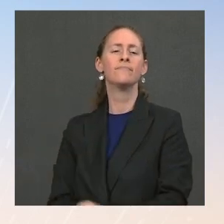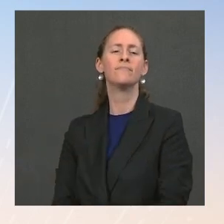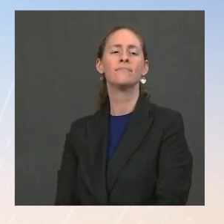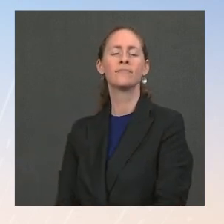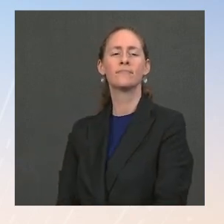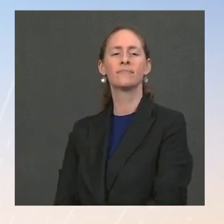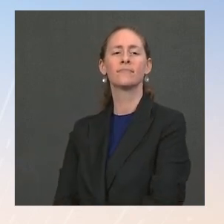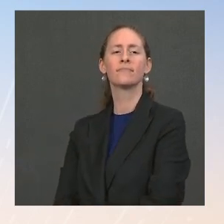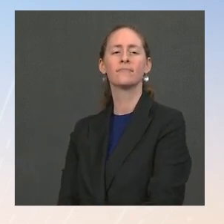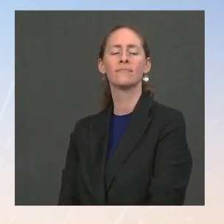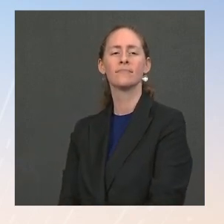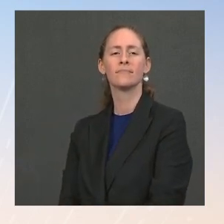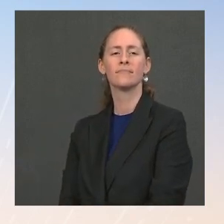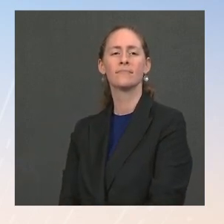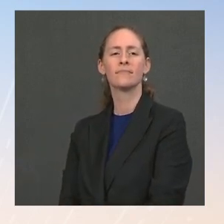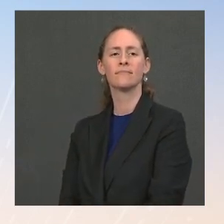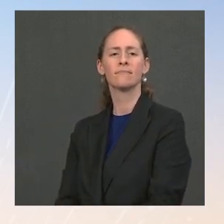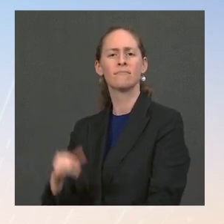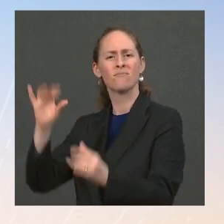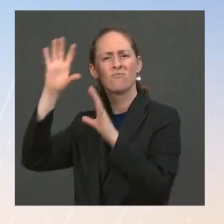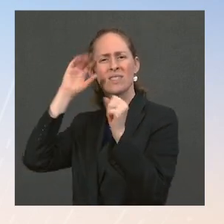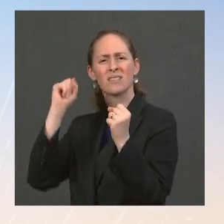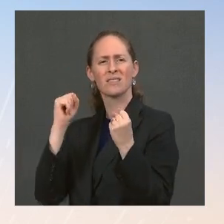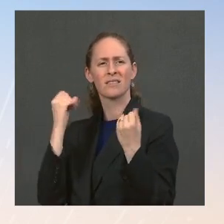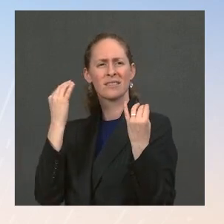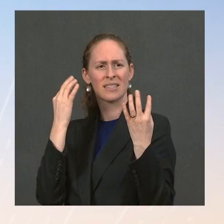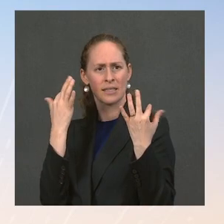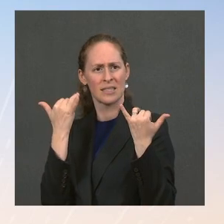is do exactly that: cut the cost for the American people --